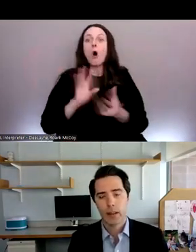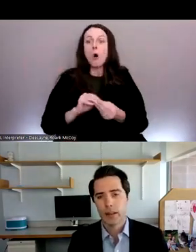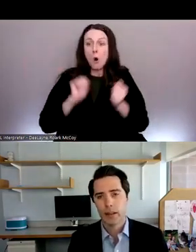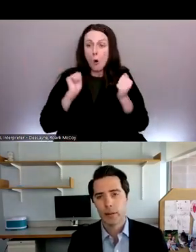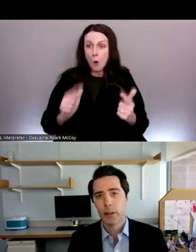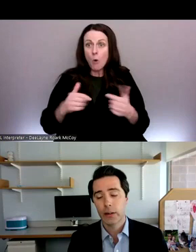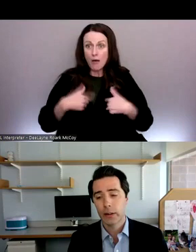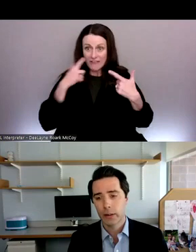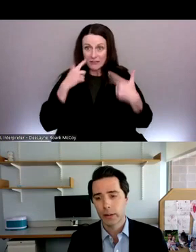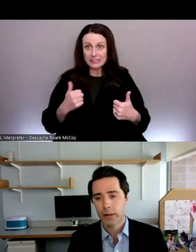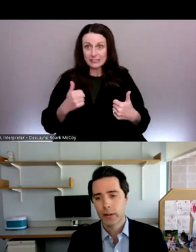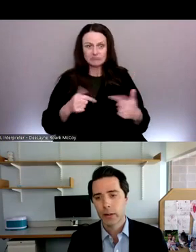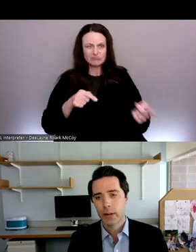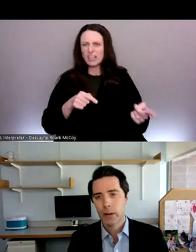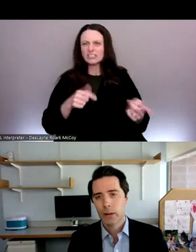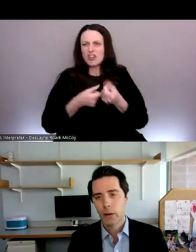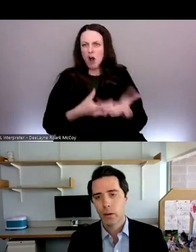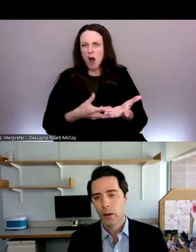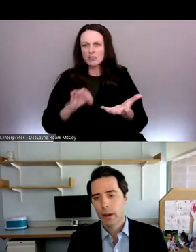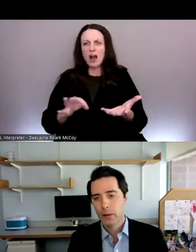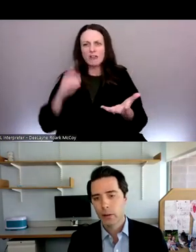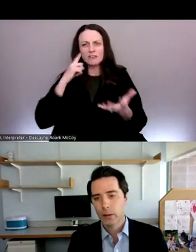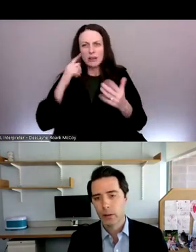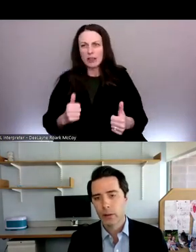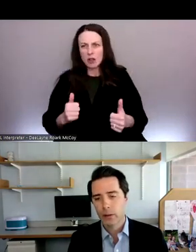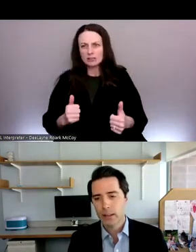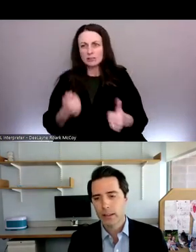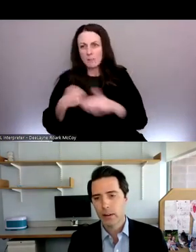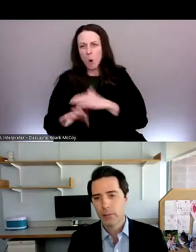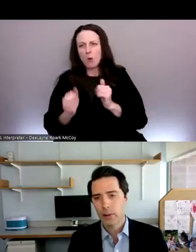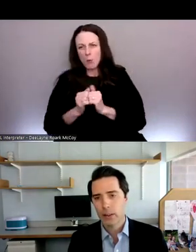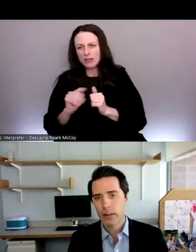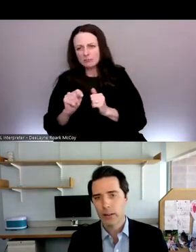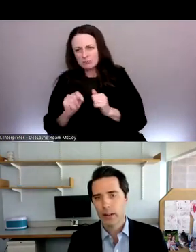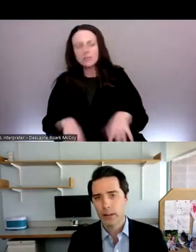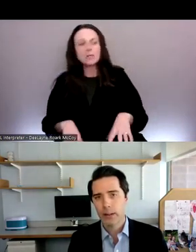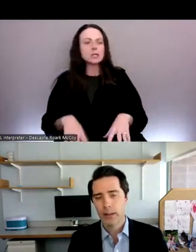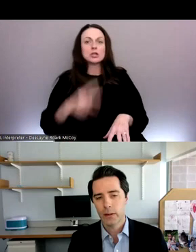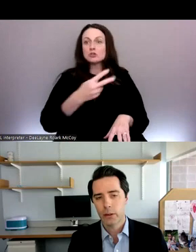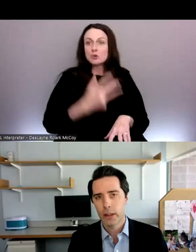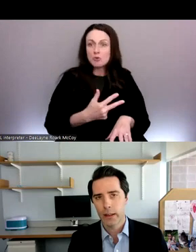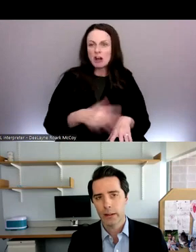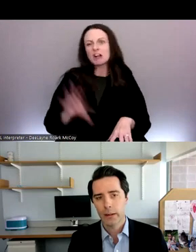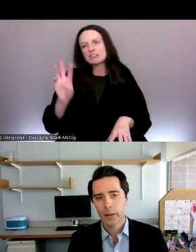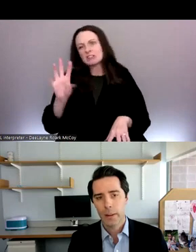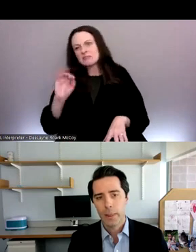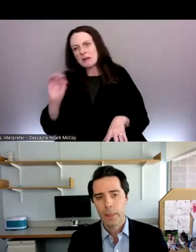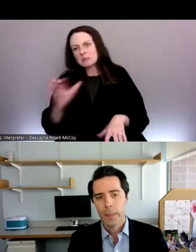causes of congenital hearing loss so about two-thirds or 65 percent is